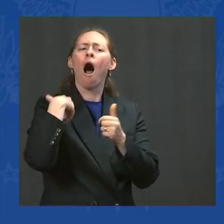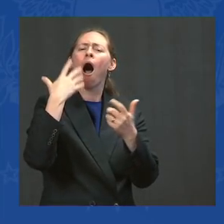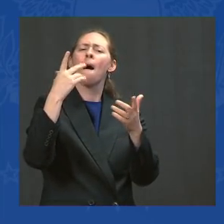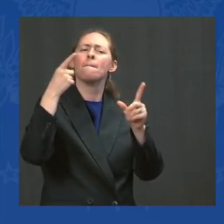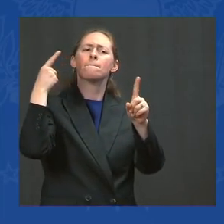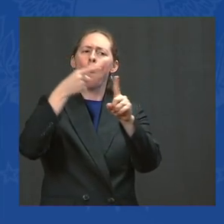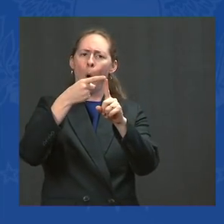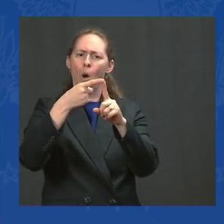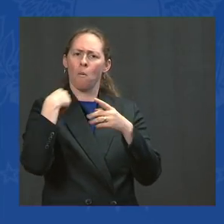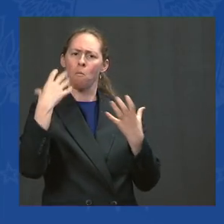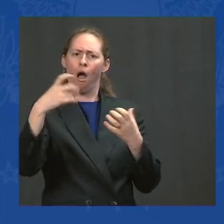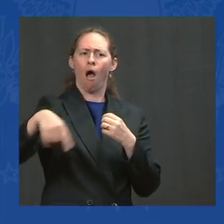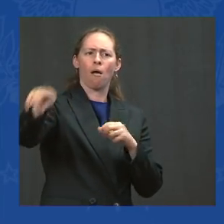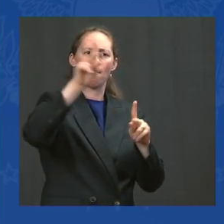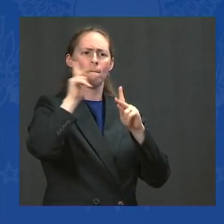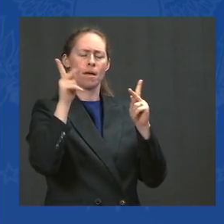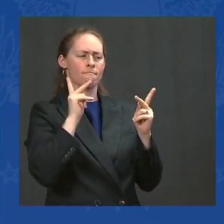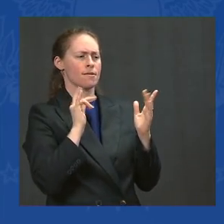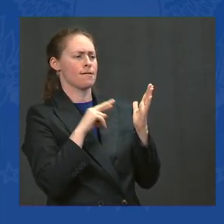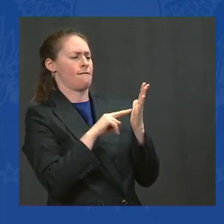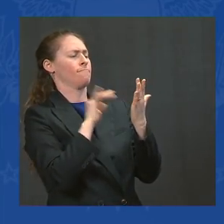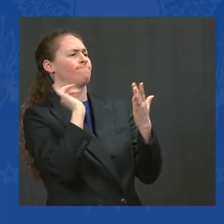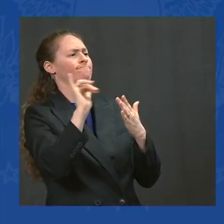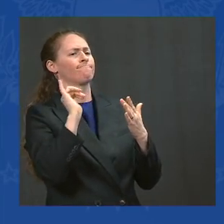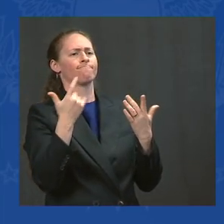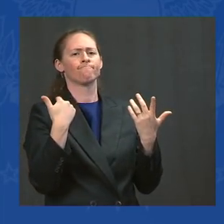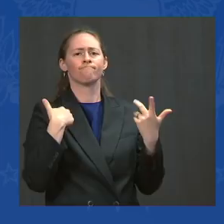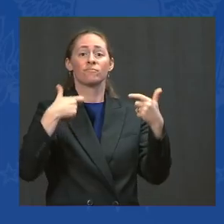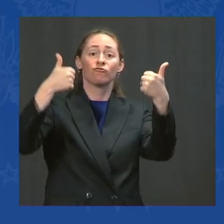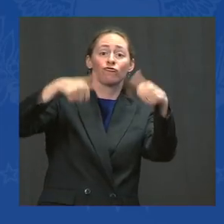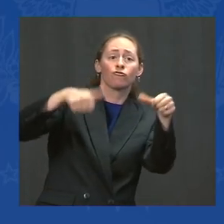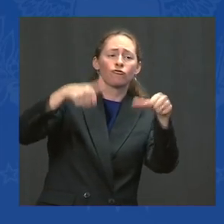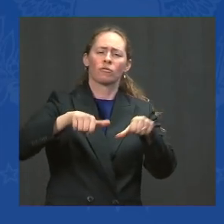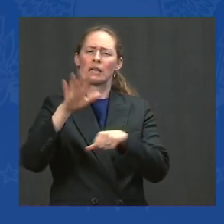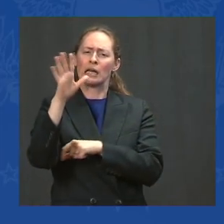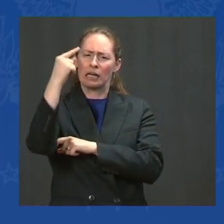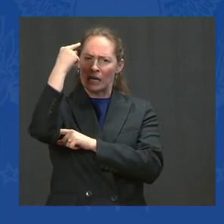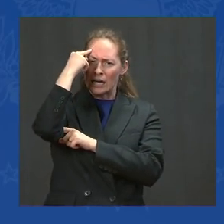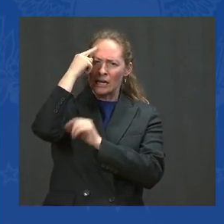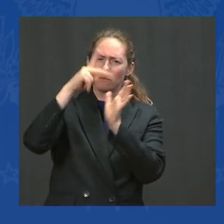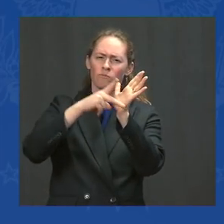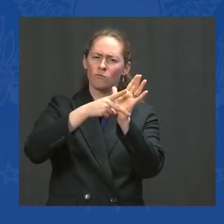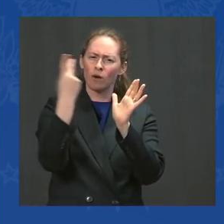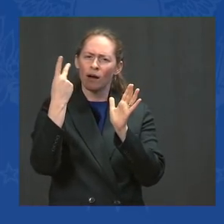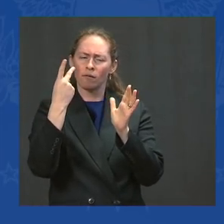Look in the mirror. Think about that misinformation going to your son,